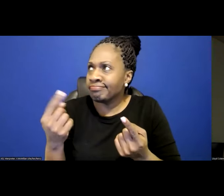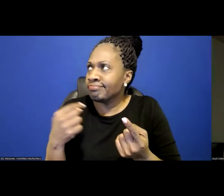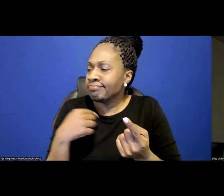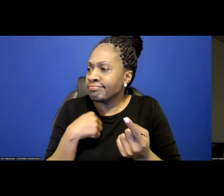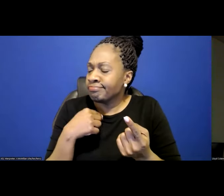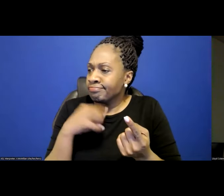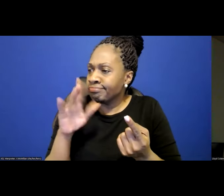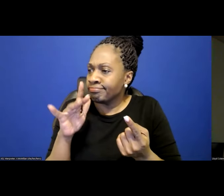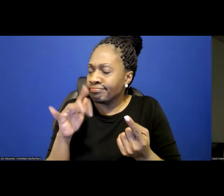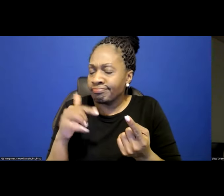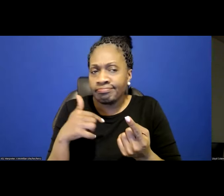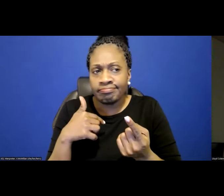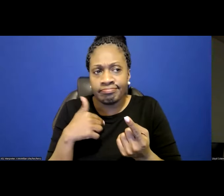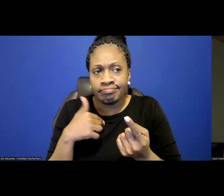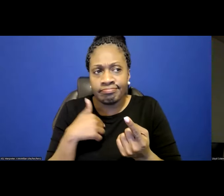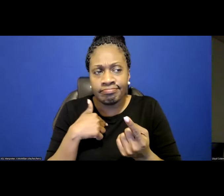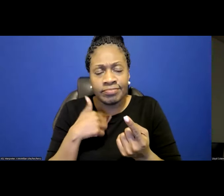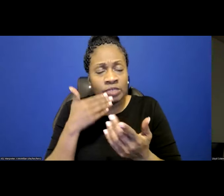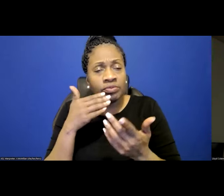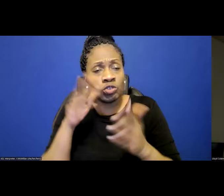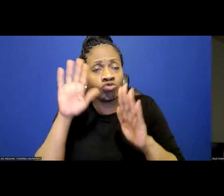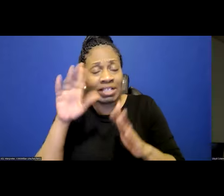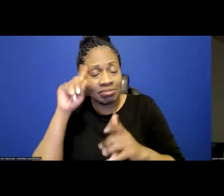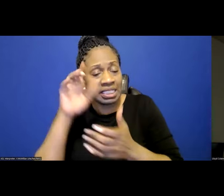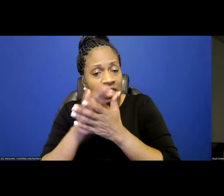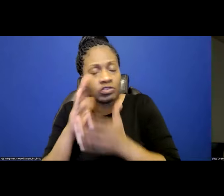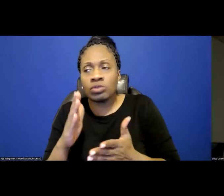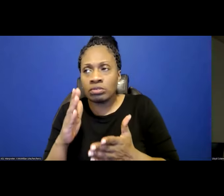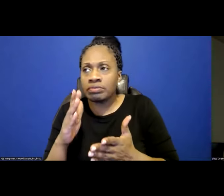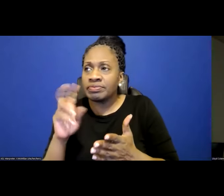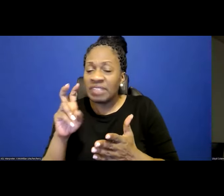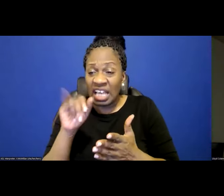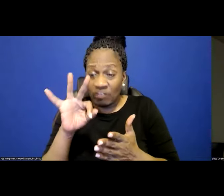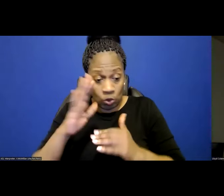I'm a great believer in that thing of if you're comfortable with your disability yourself